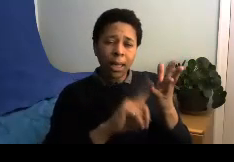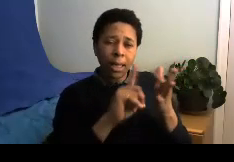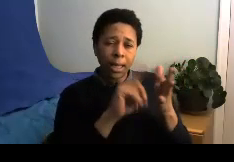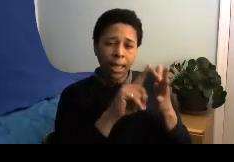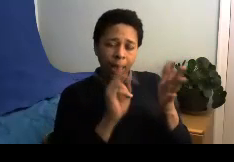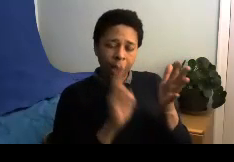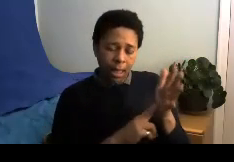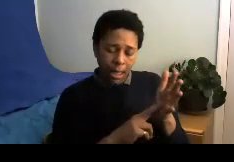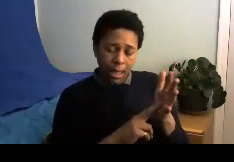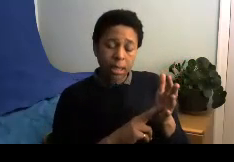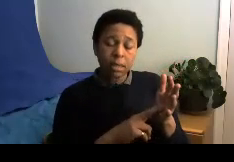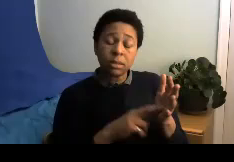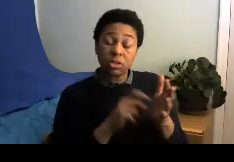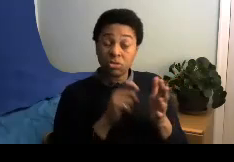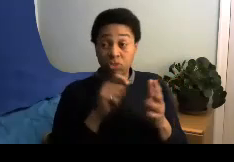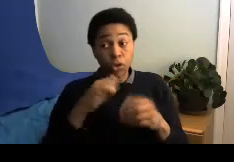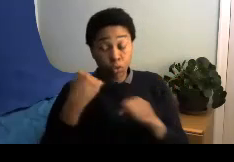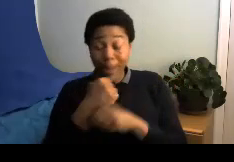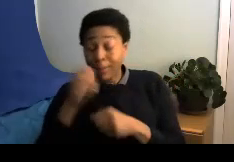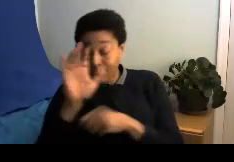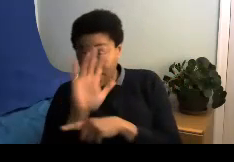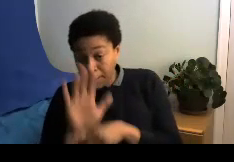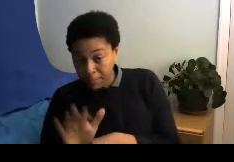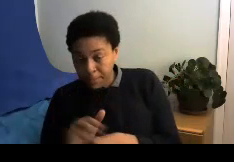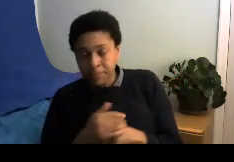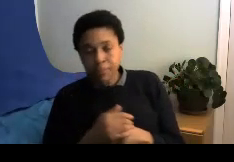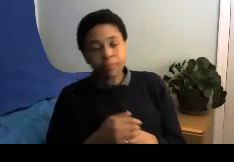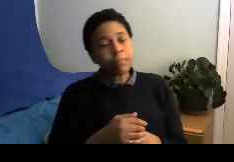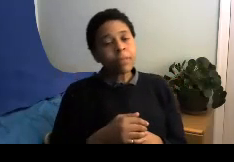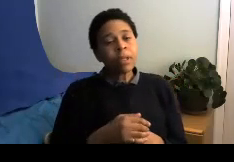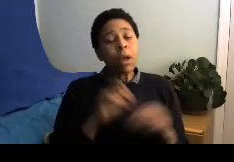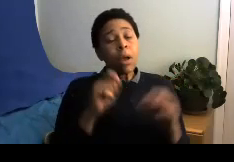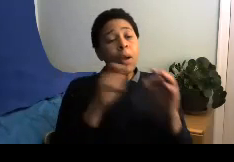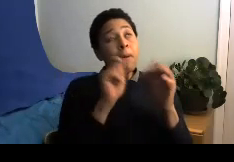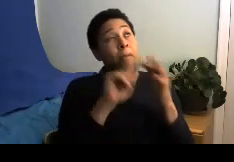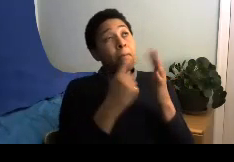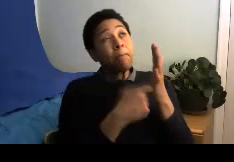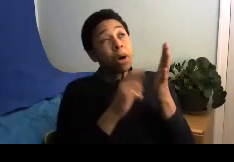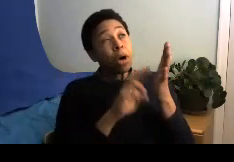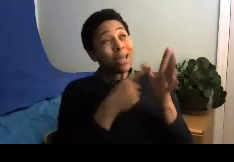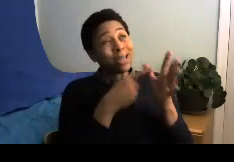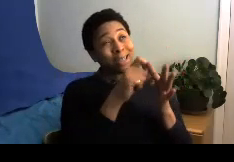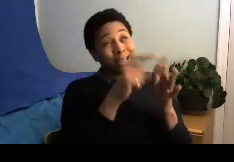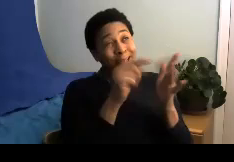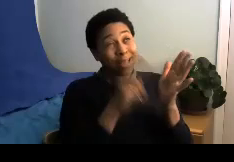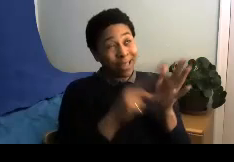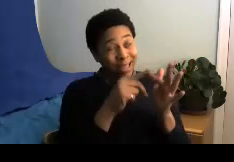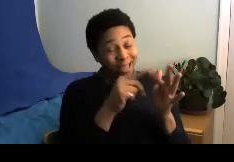big figure. Um, Bernardine Evaristo, Girl, Woman, Other,